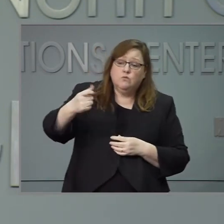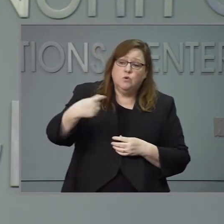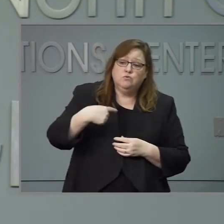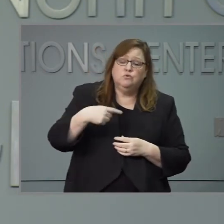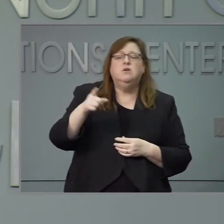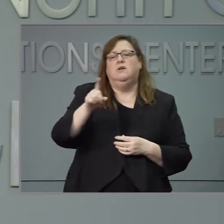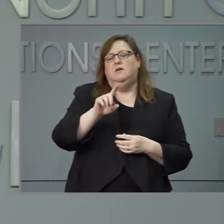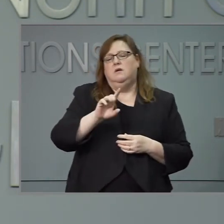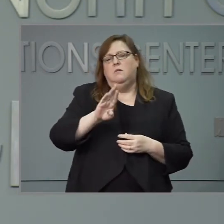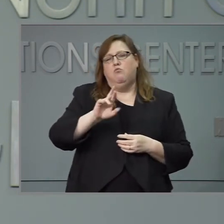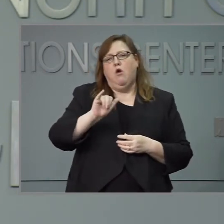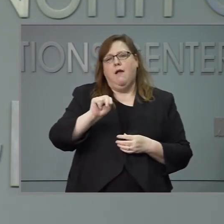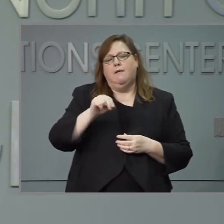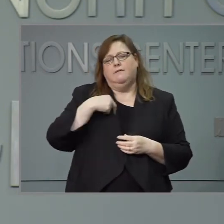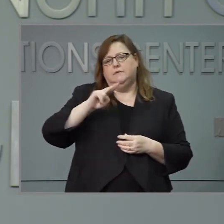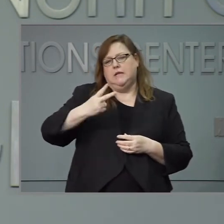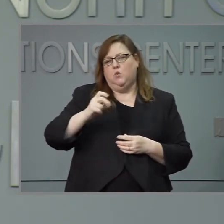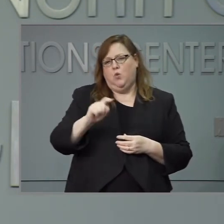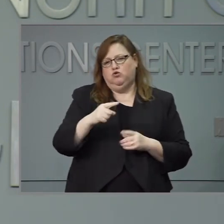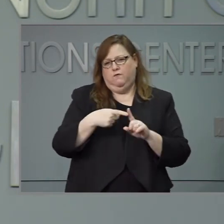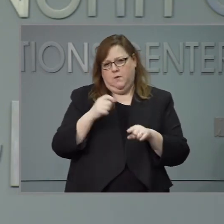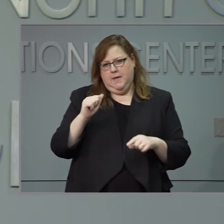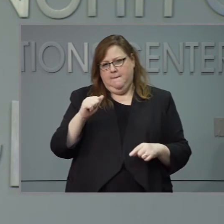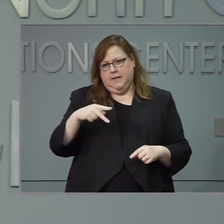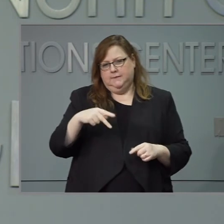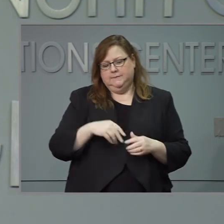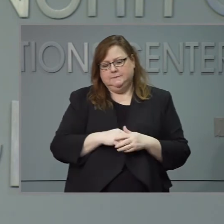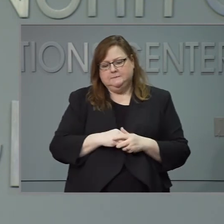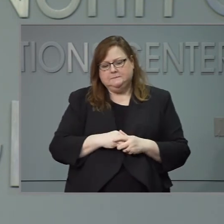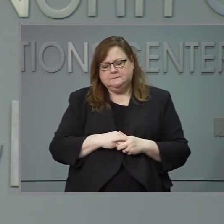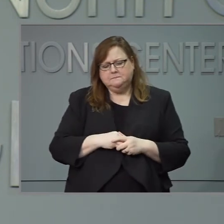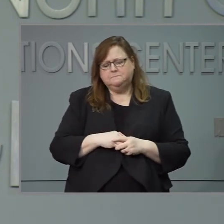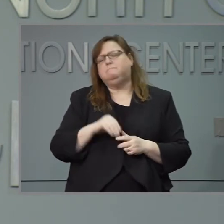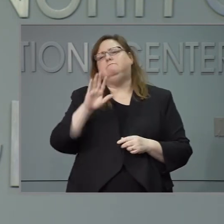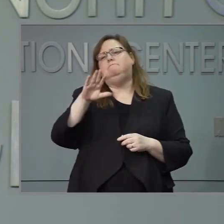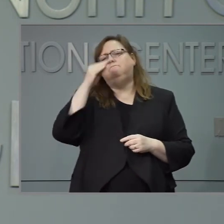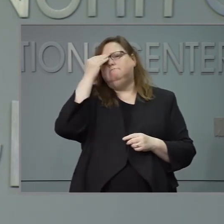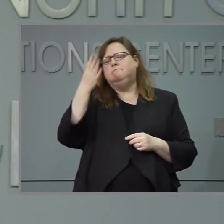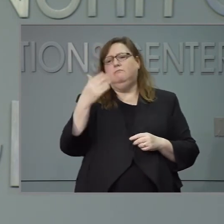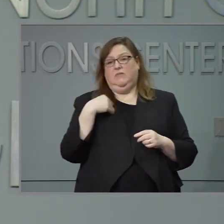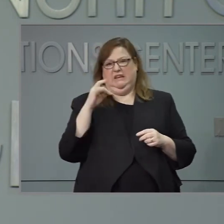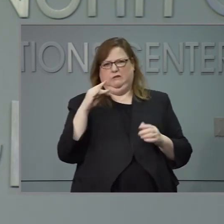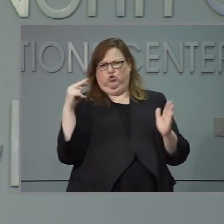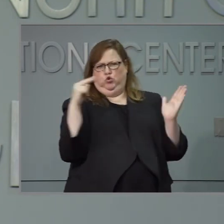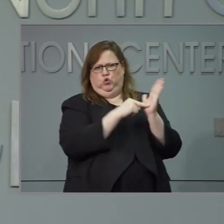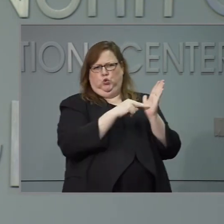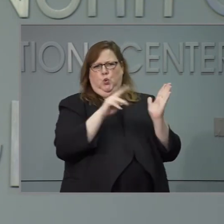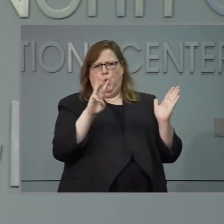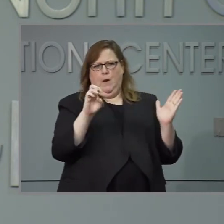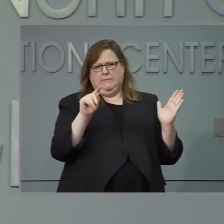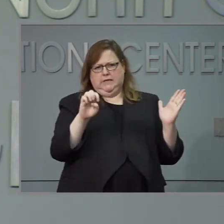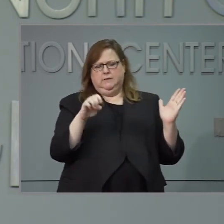LOS MÁS RICOS Y AHÍ ESTÁ LA DIFERENCIA MÁS GRANDE. NO ES CUESTIÓN DE QUE TENEMOS QUE PAGAR A LA POLICÍA Y MAESTROS